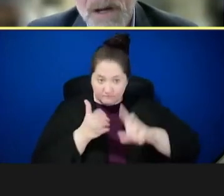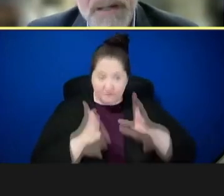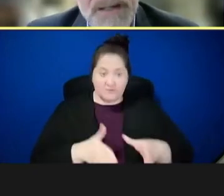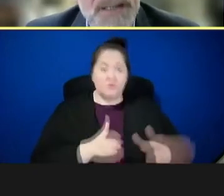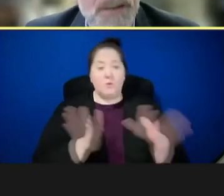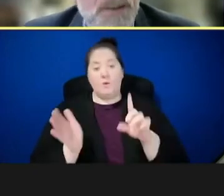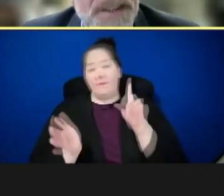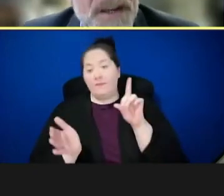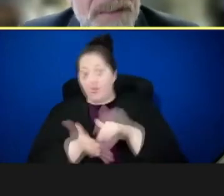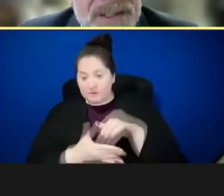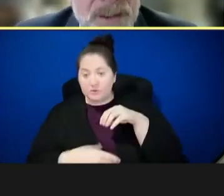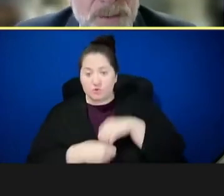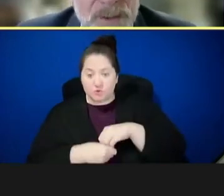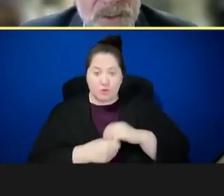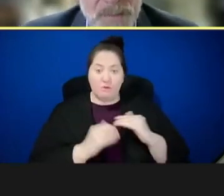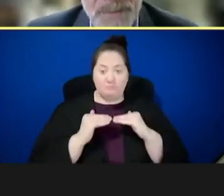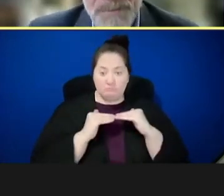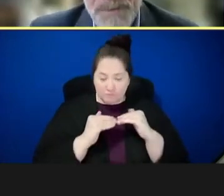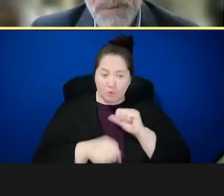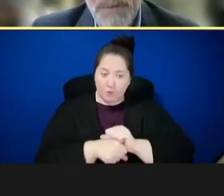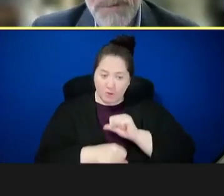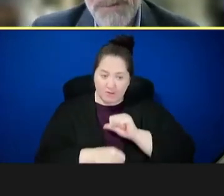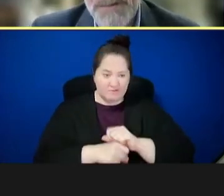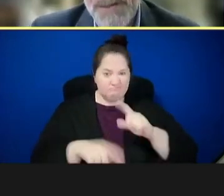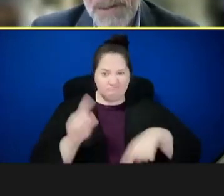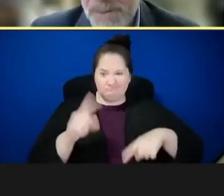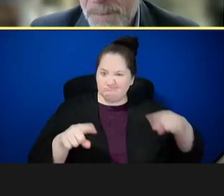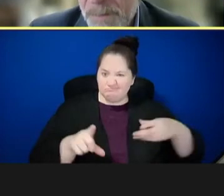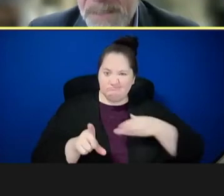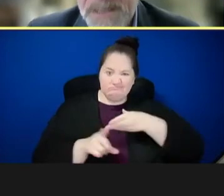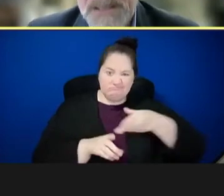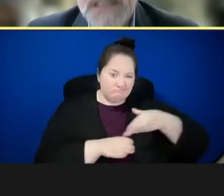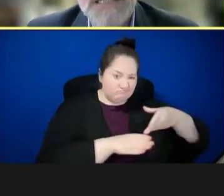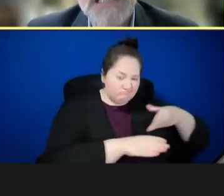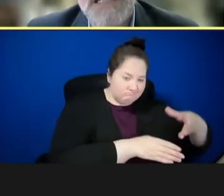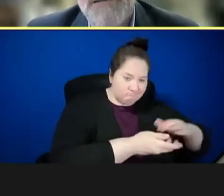colleagues that were working on this across all the different divisions and departments,